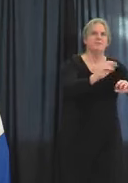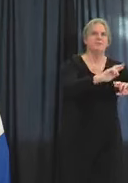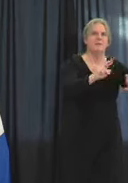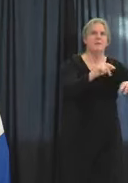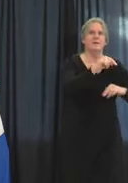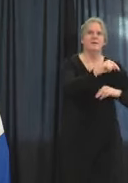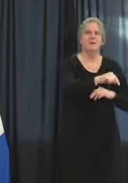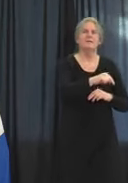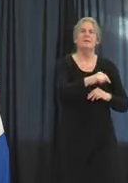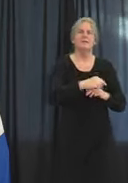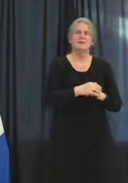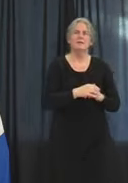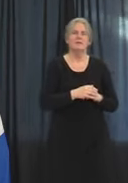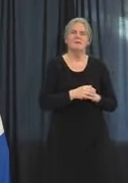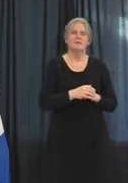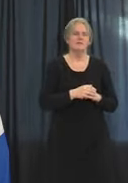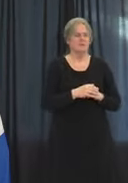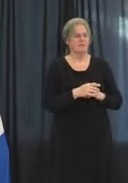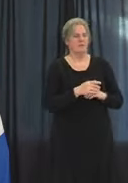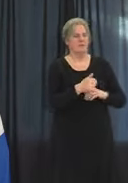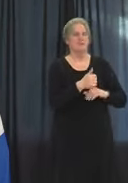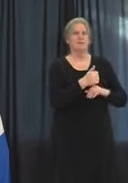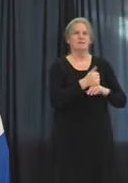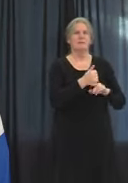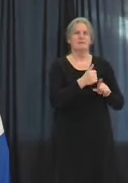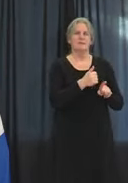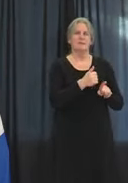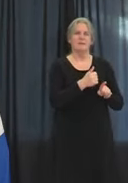place, including what appeared